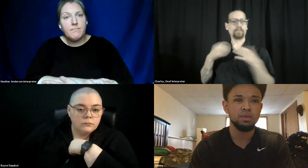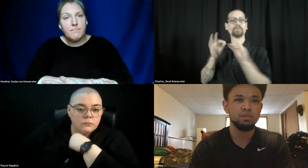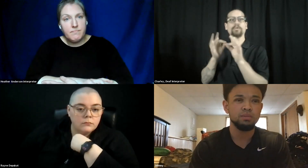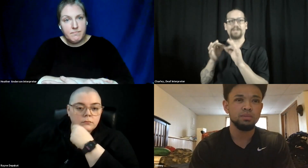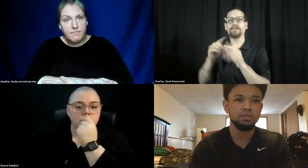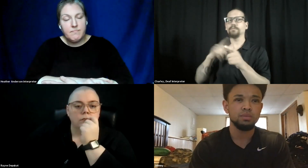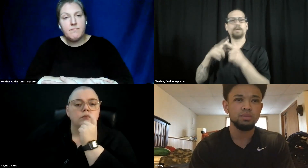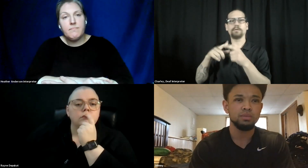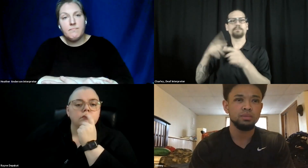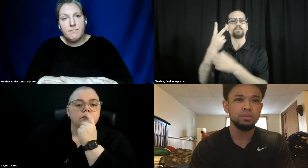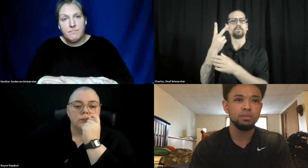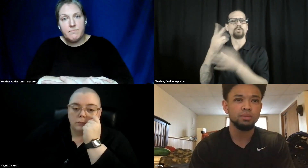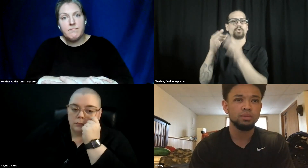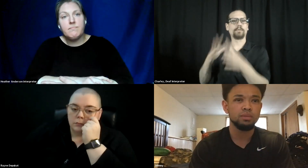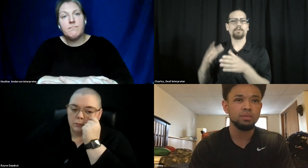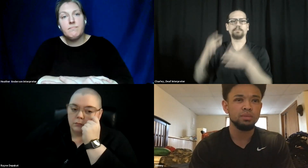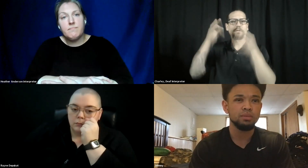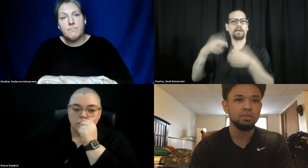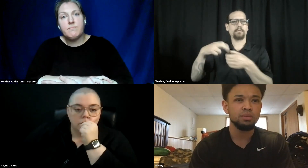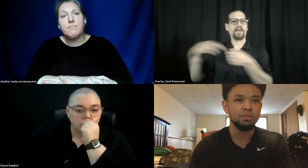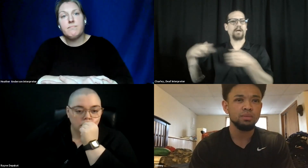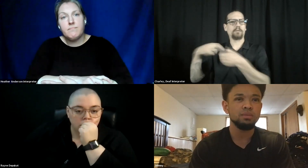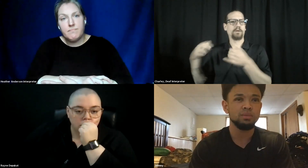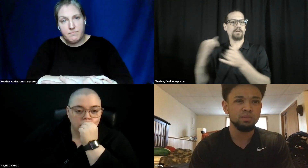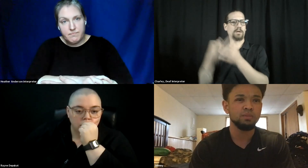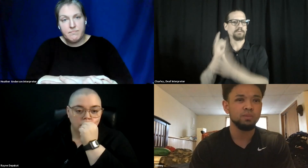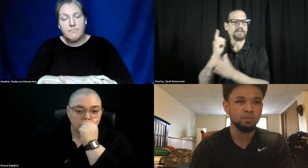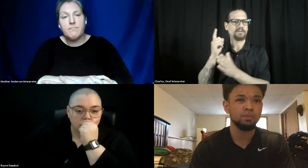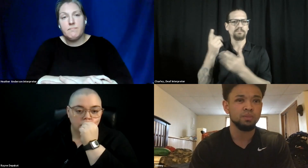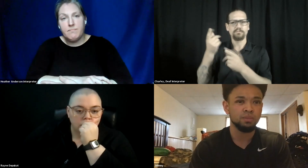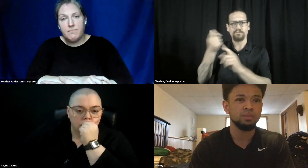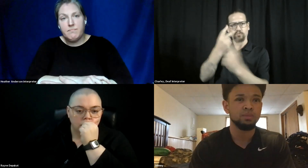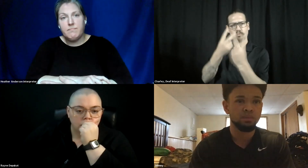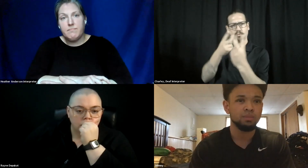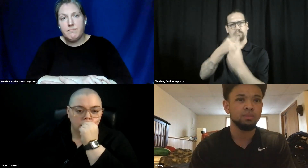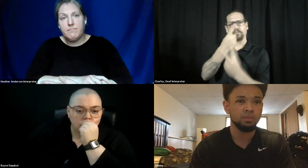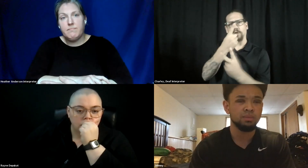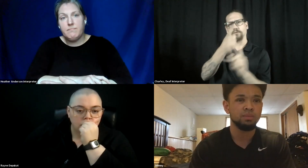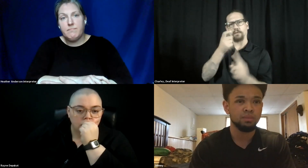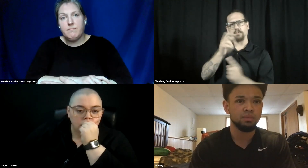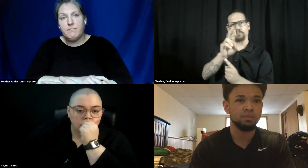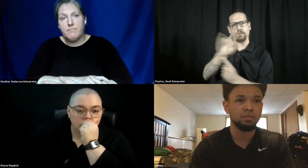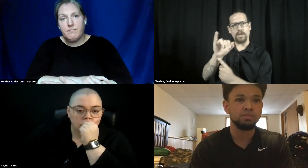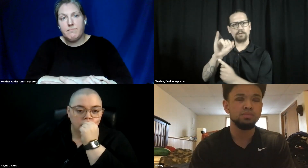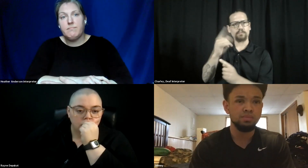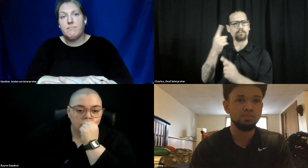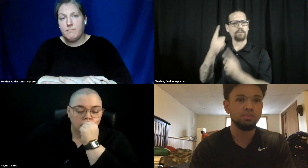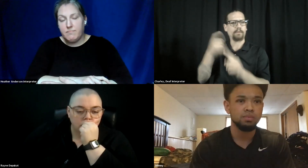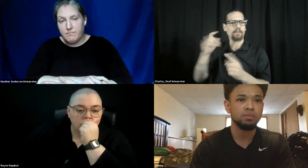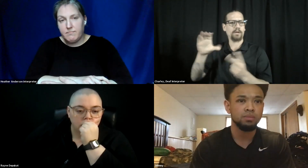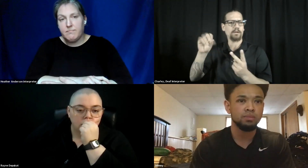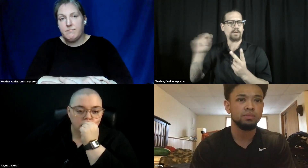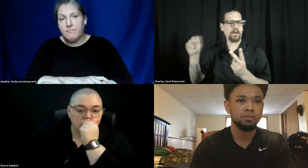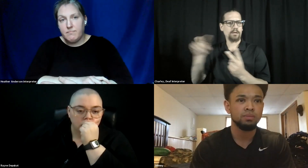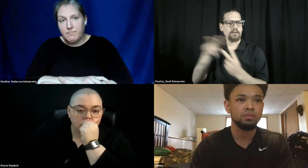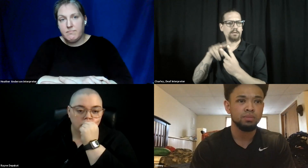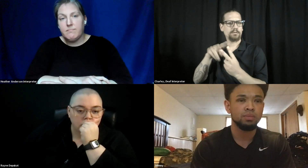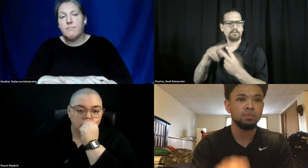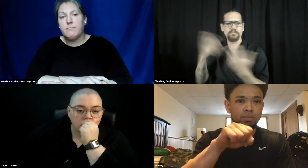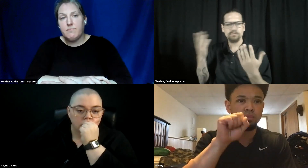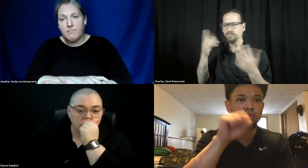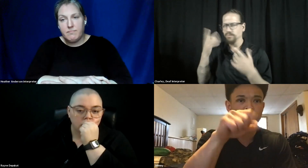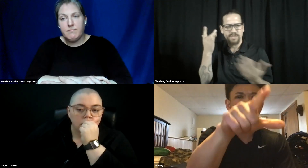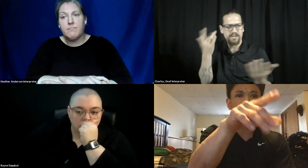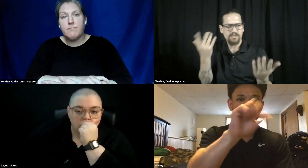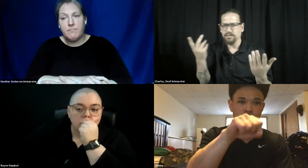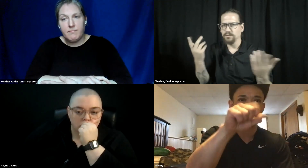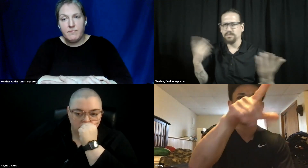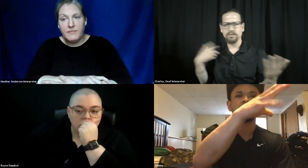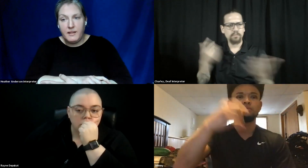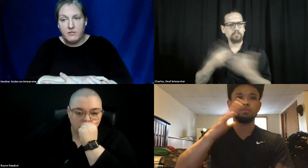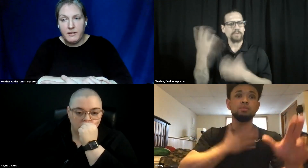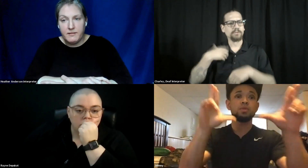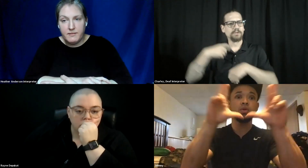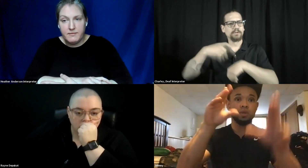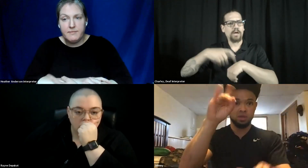Good Island commission said that they had interpreters. But the two interpreters decided to back out last minute. One of them was from Rhode Island and another one was from Connecticut.